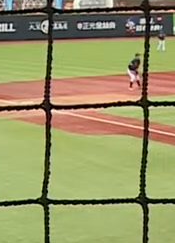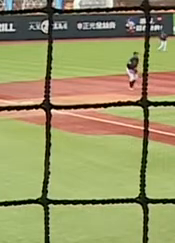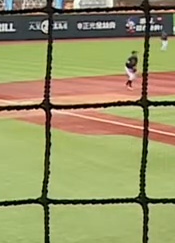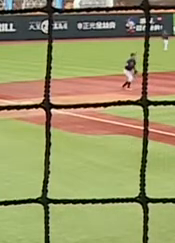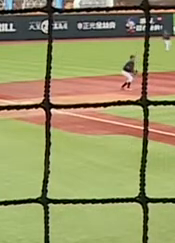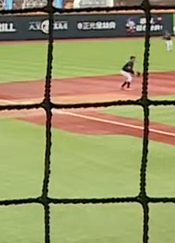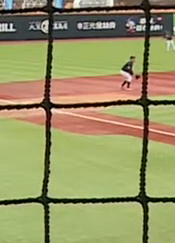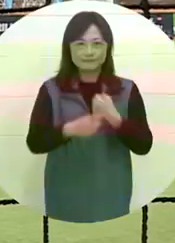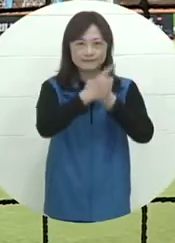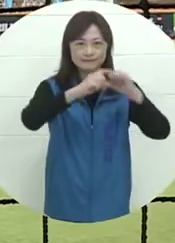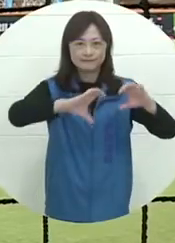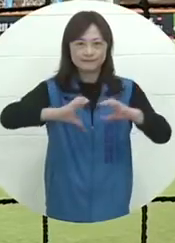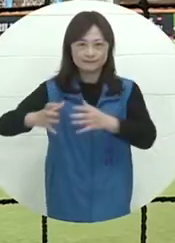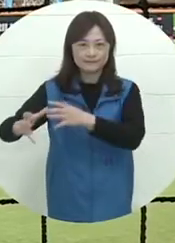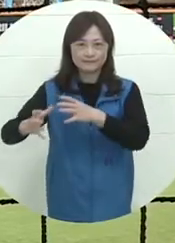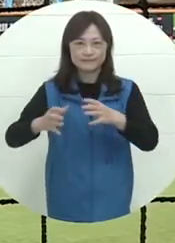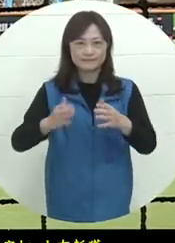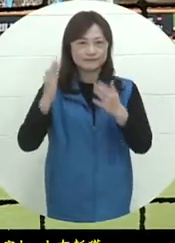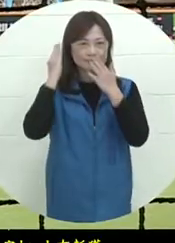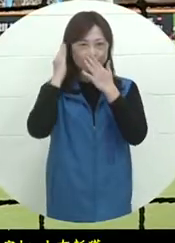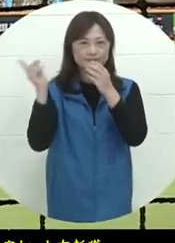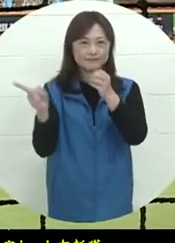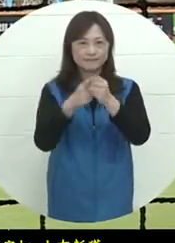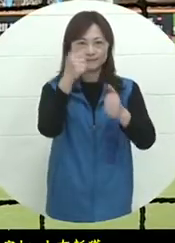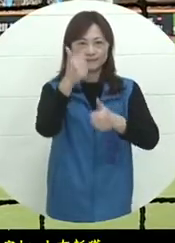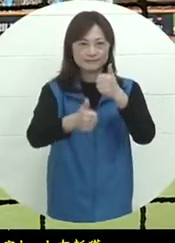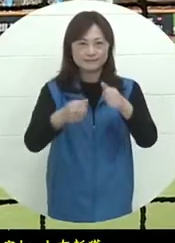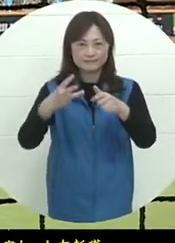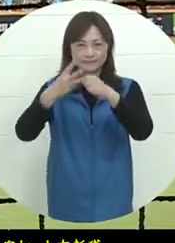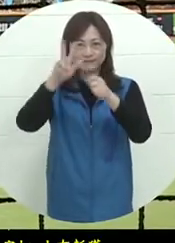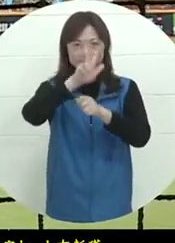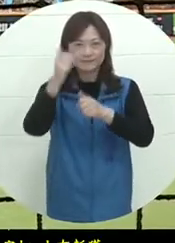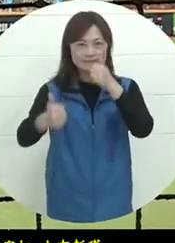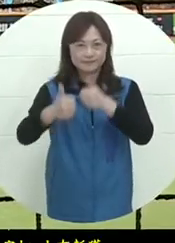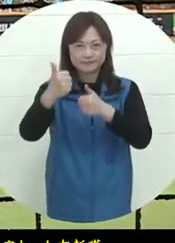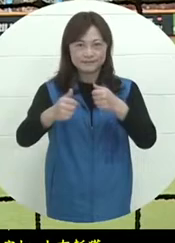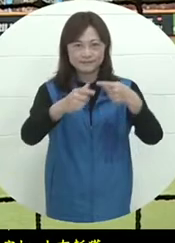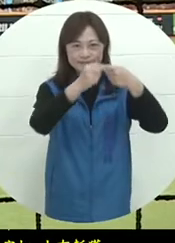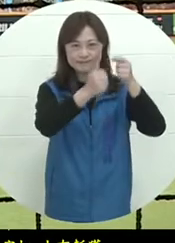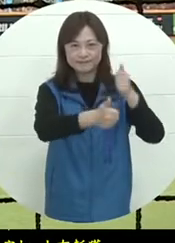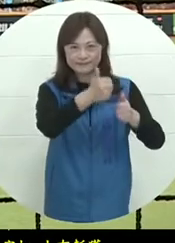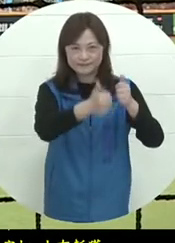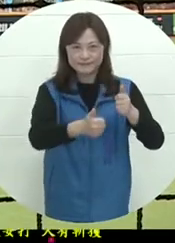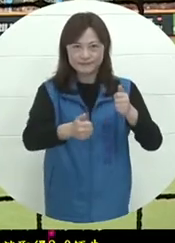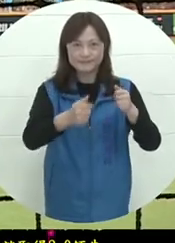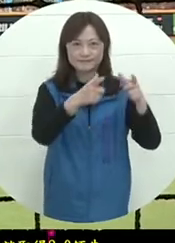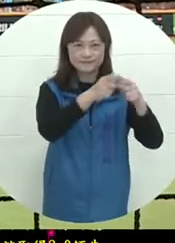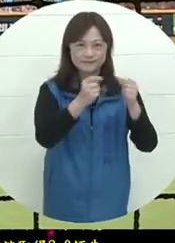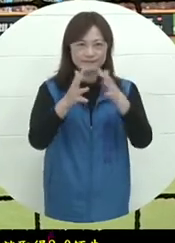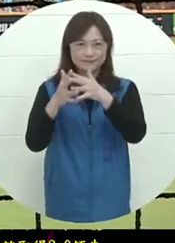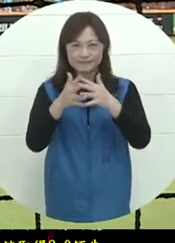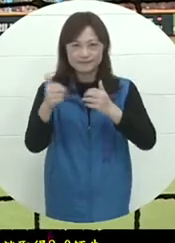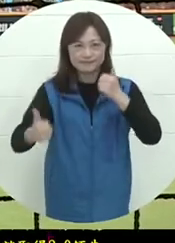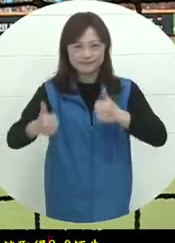First World Cup Baseball Championship for the Deaf below The first game of the third day's schedule is the Japan-US war . Let's see the American team.